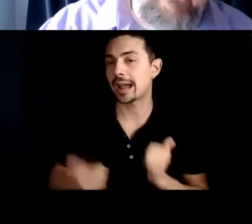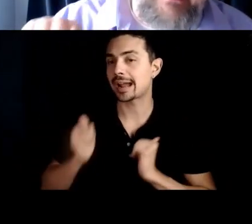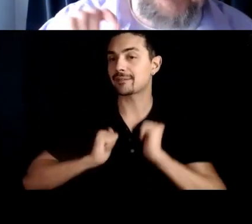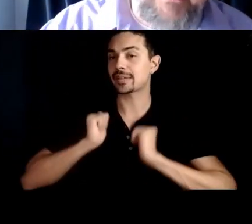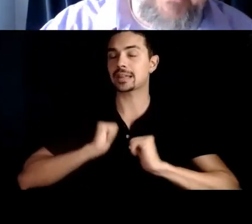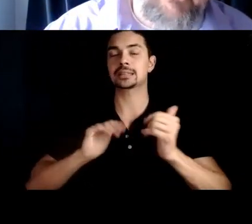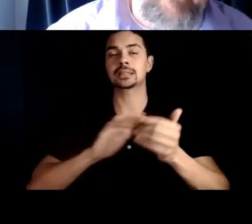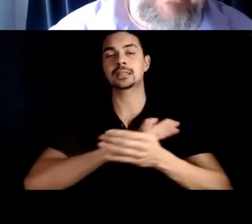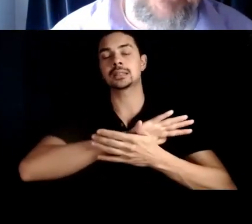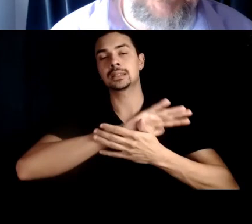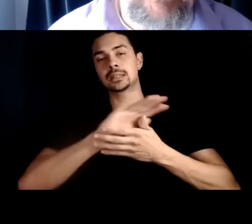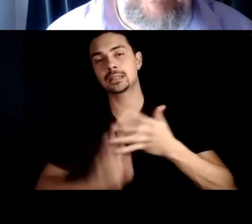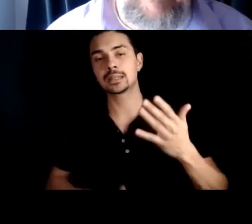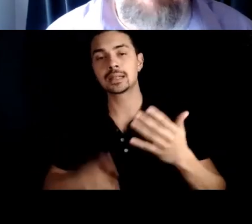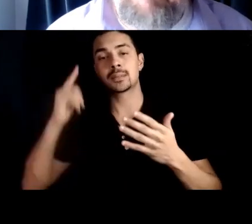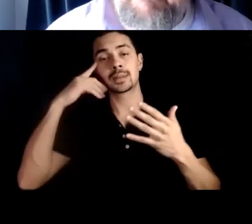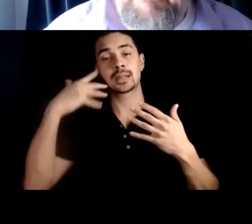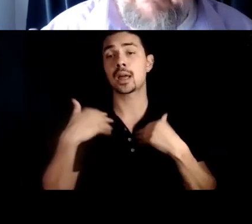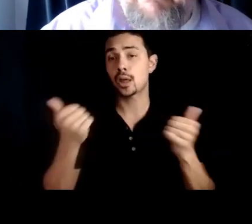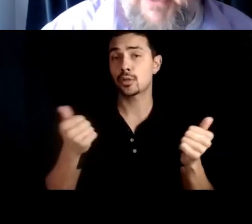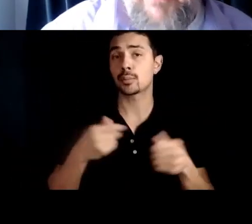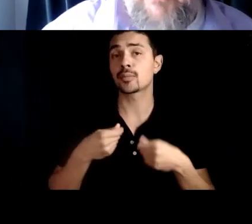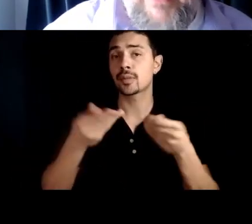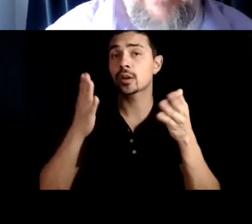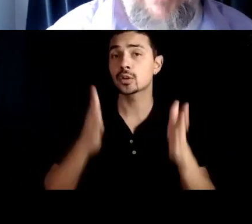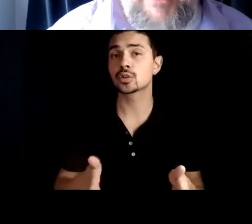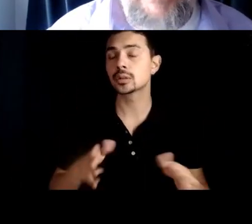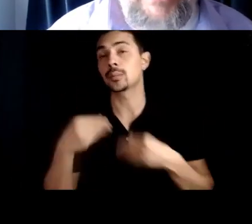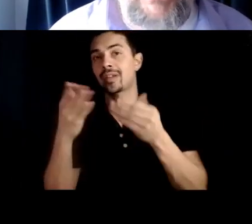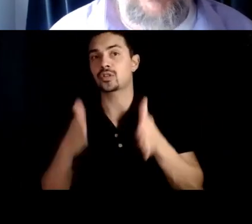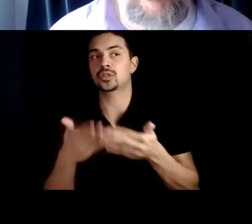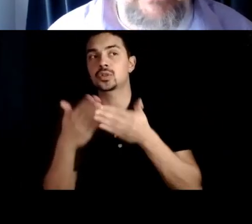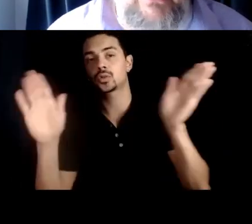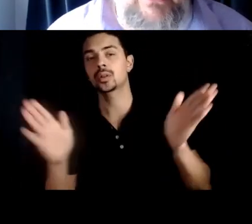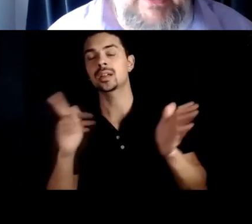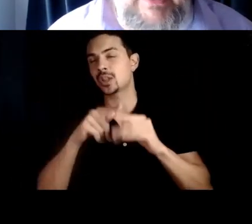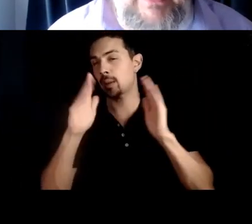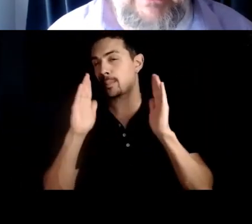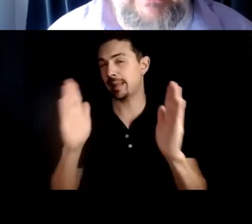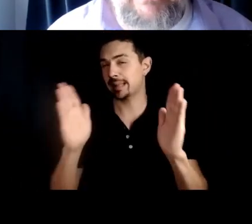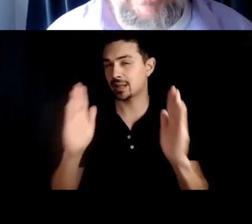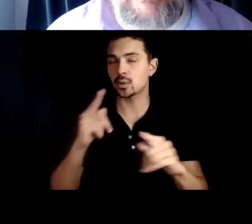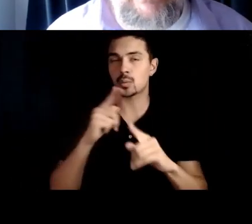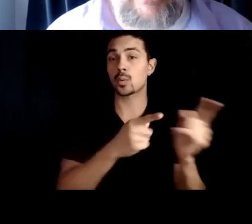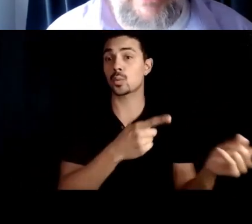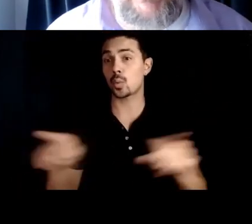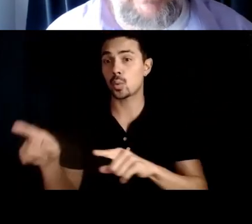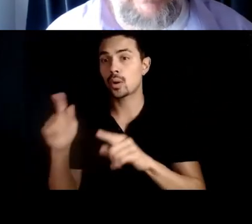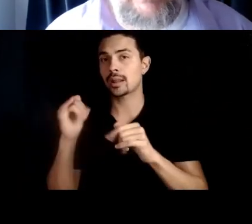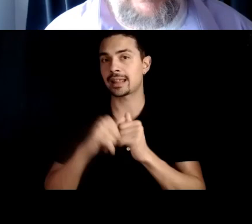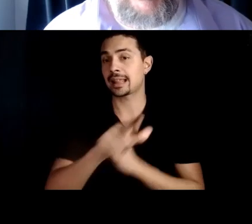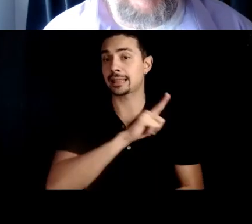providers, mental health providers may be wanting to pay attention to what's going on in the legislative action.